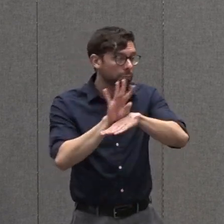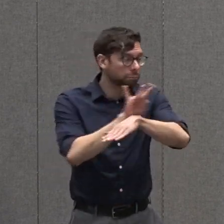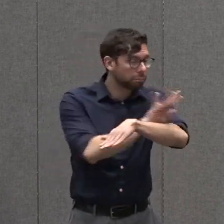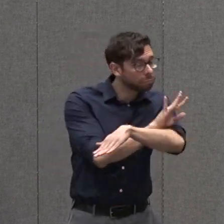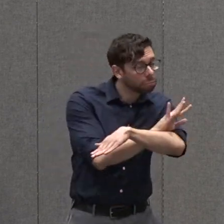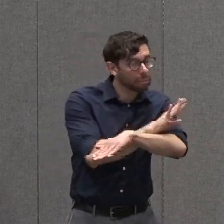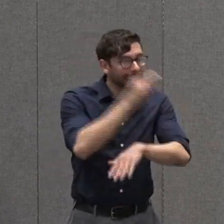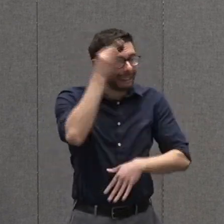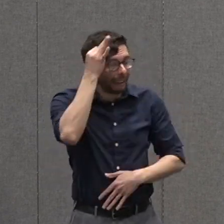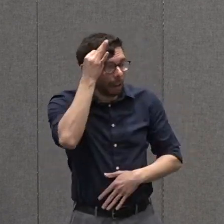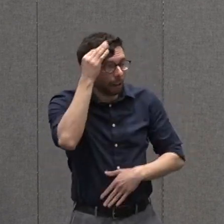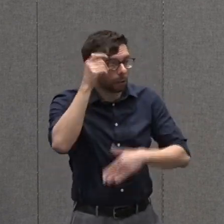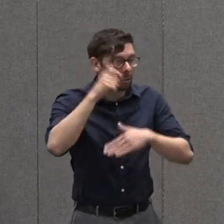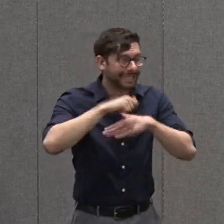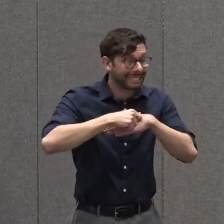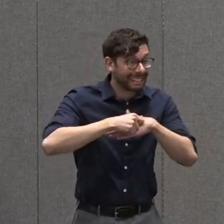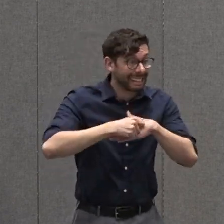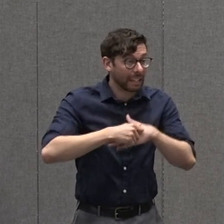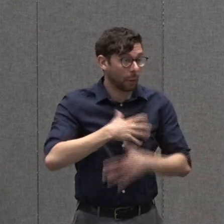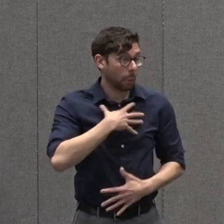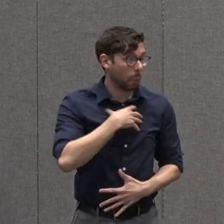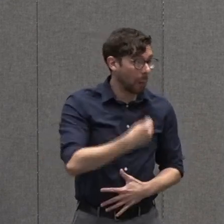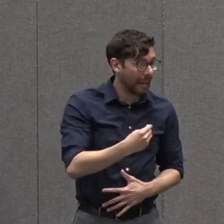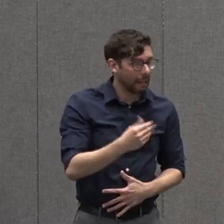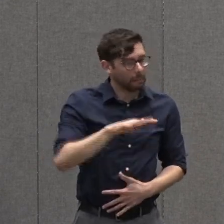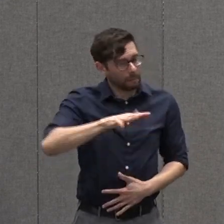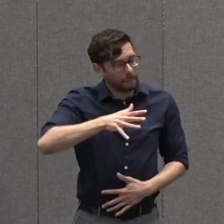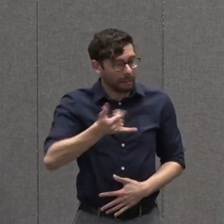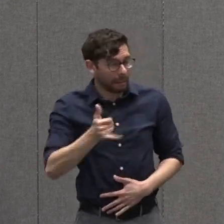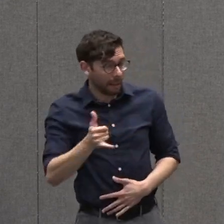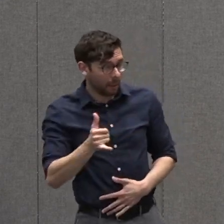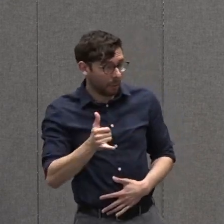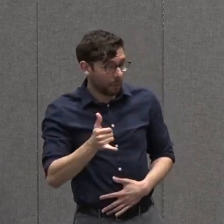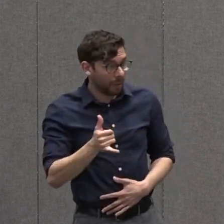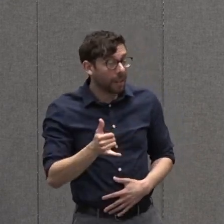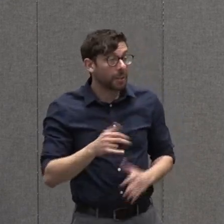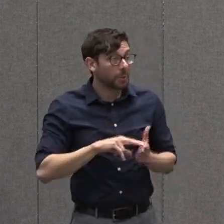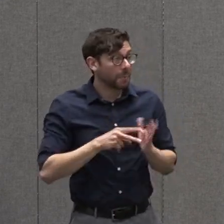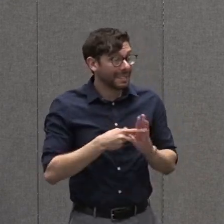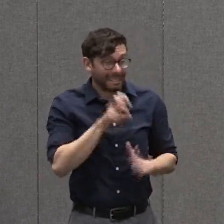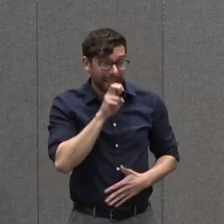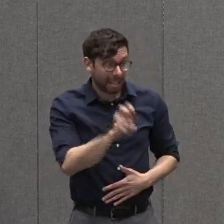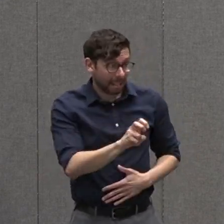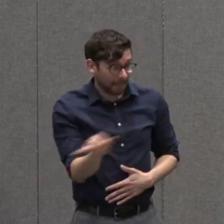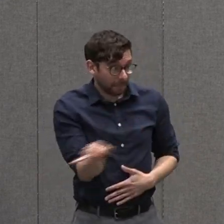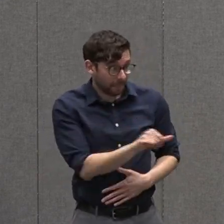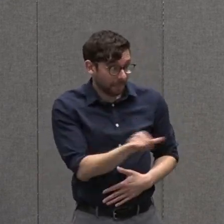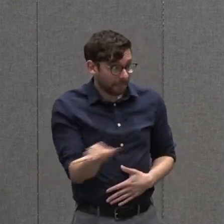So obviously, the reptiles are no different, that that can also be something that happens with them.